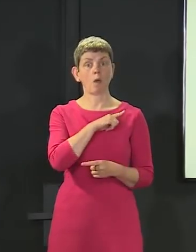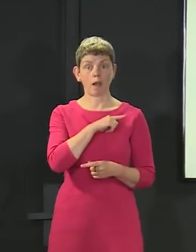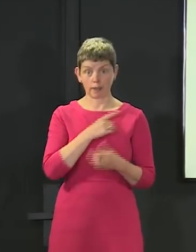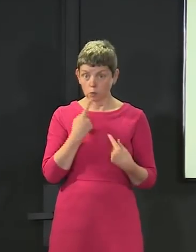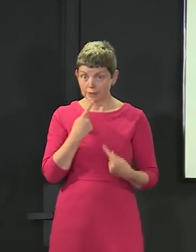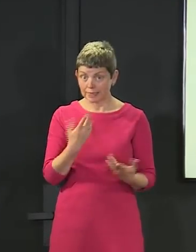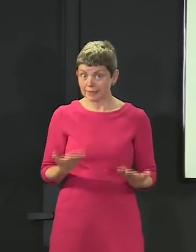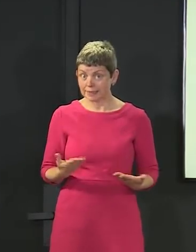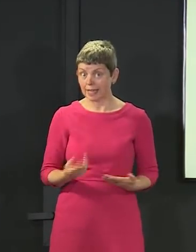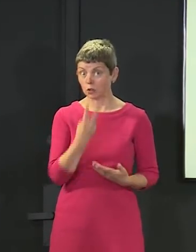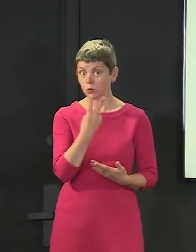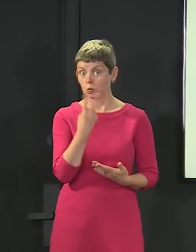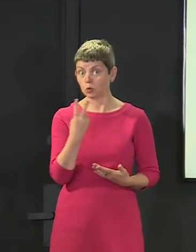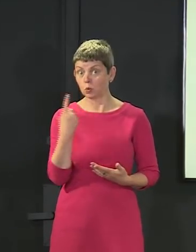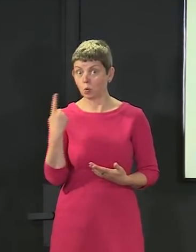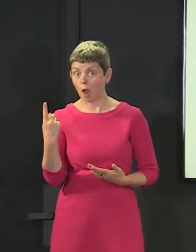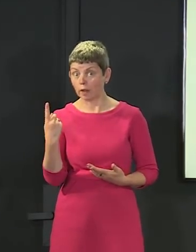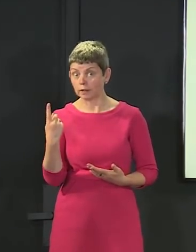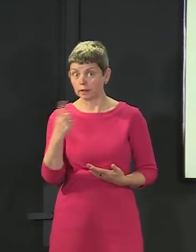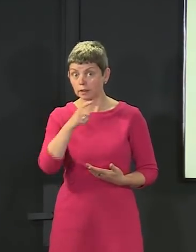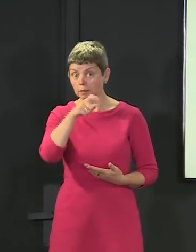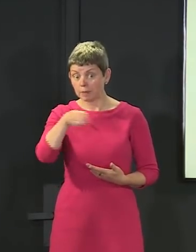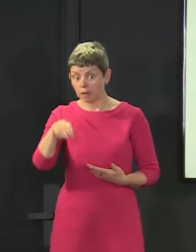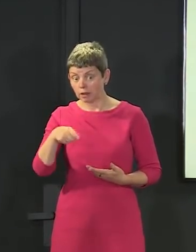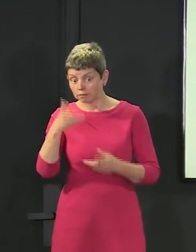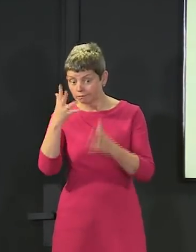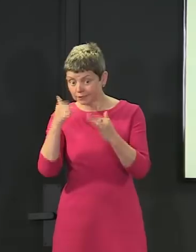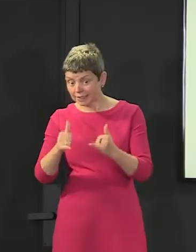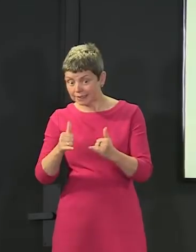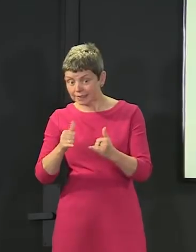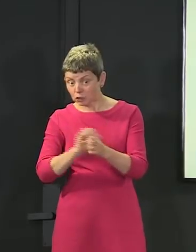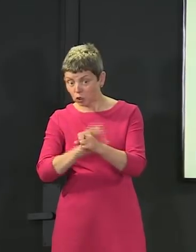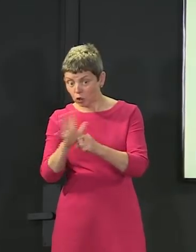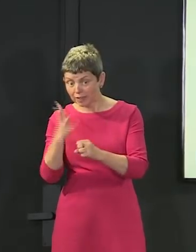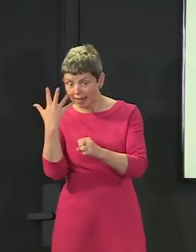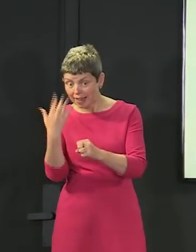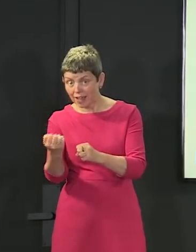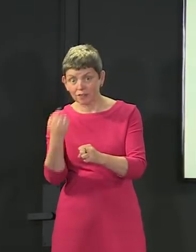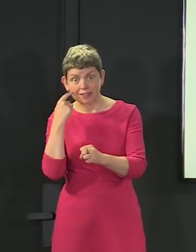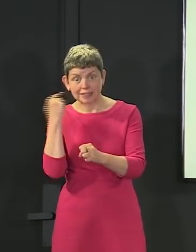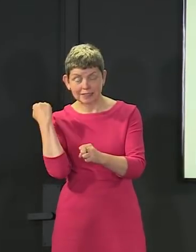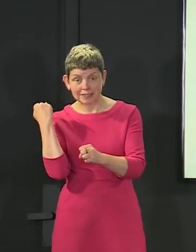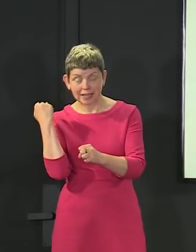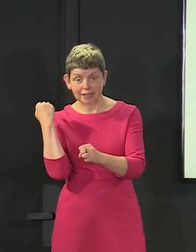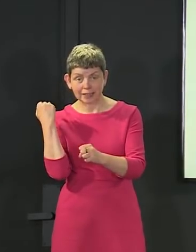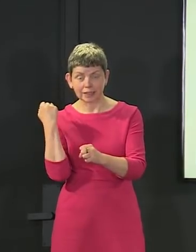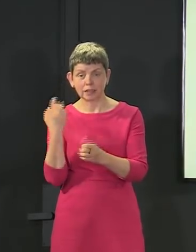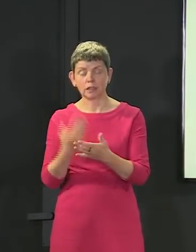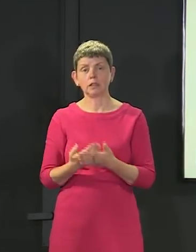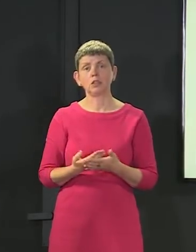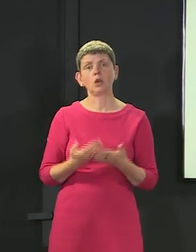new cases of the virus we still know that around 1 in 410 people in Scotland have this virus just